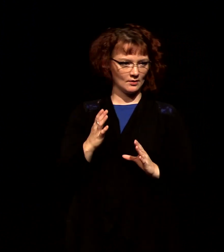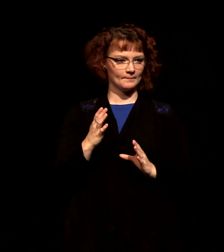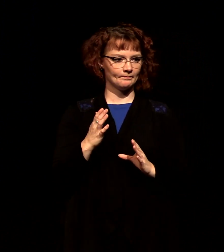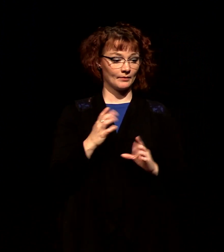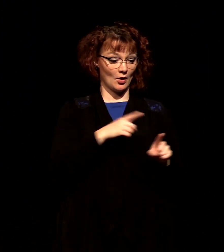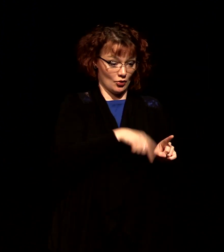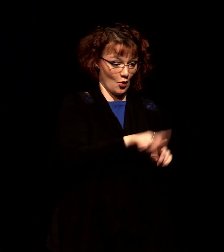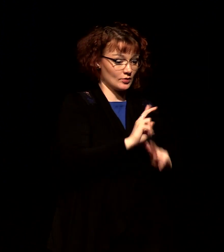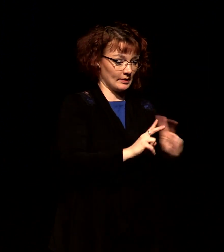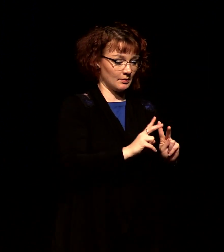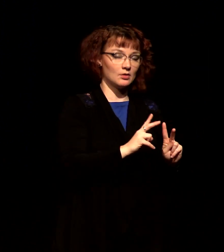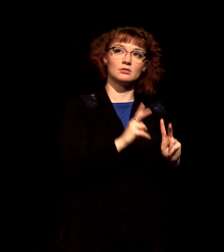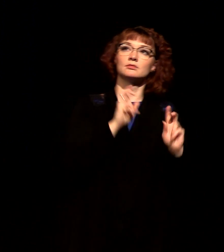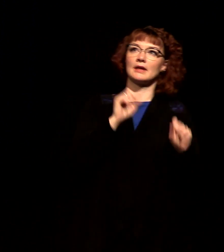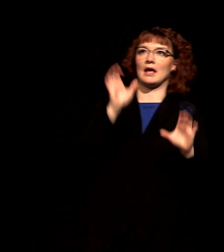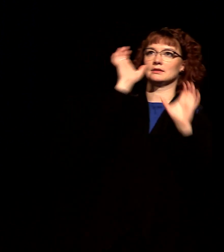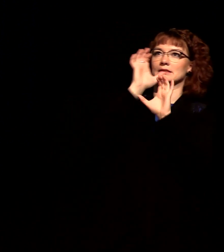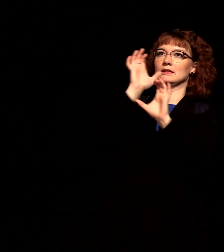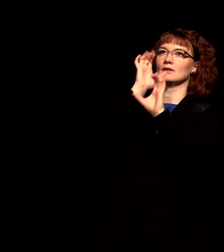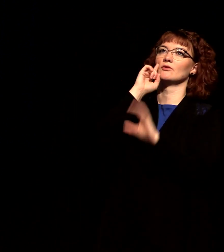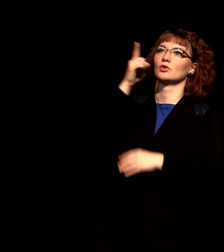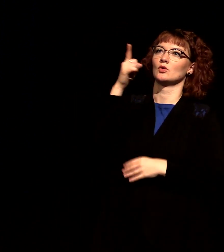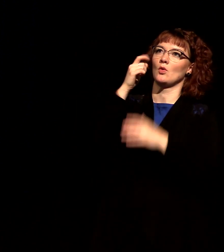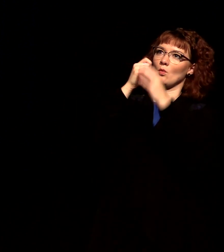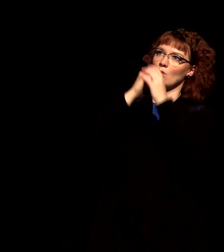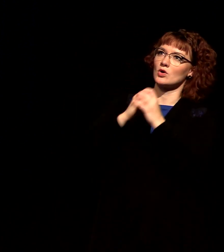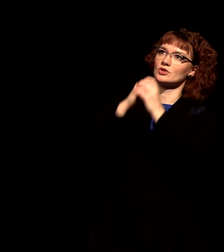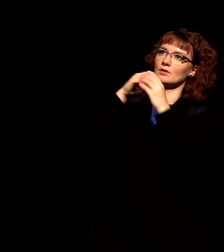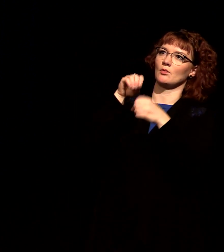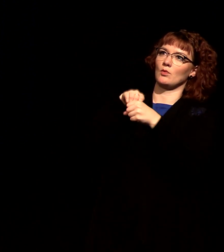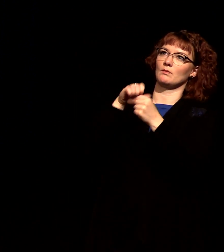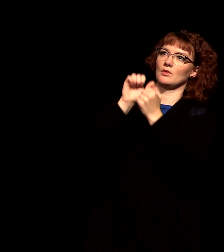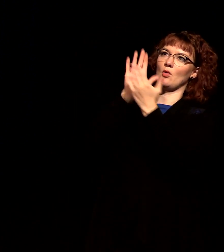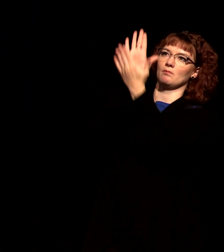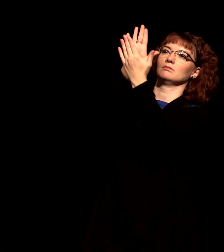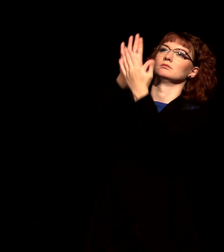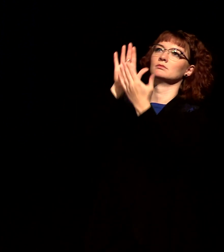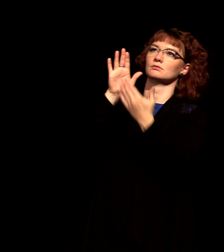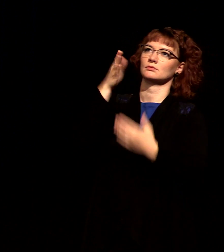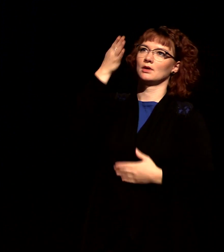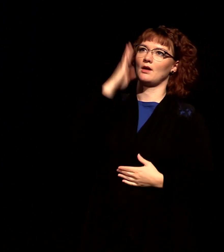may seek you in worship in your presence. Oh God of Jacob. Open